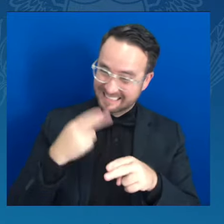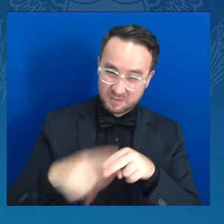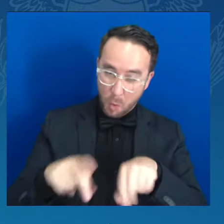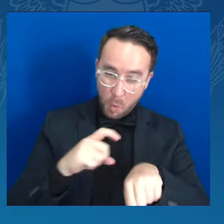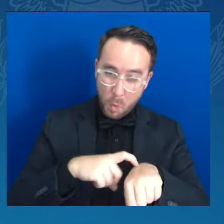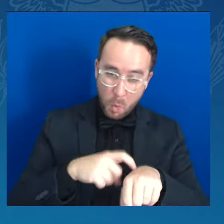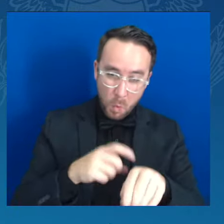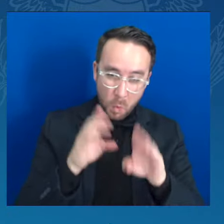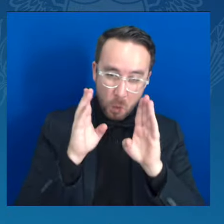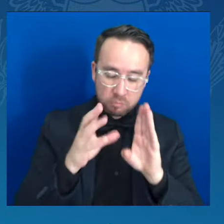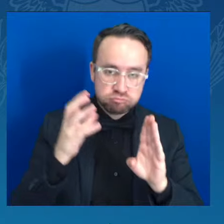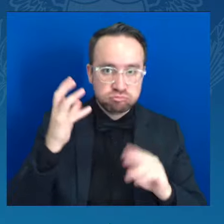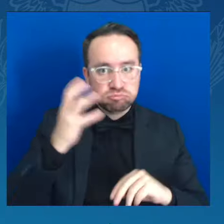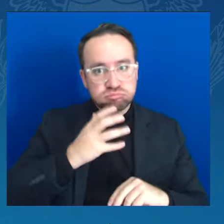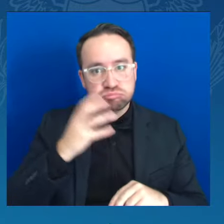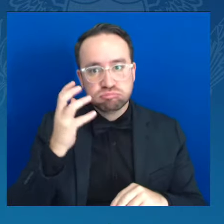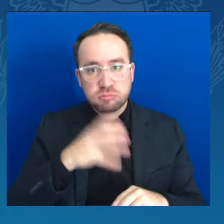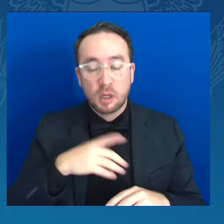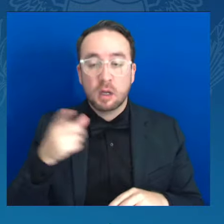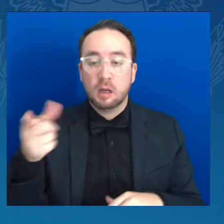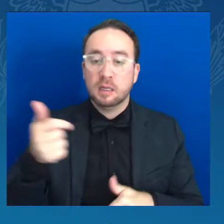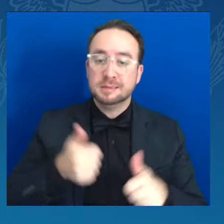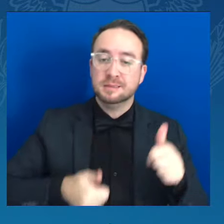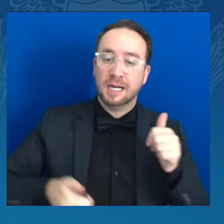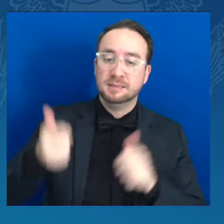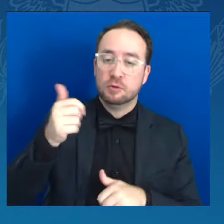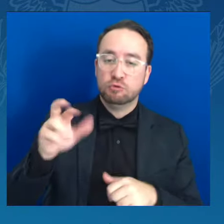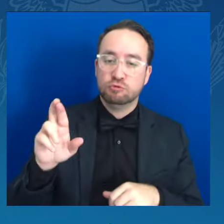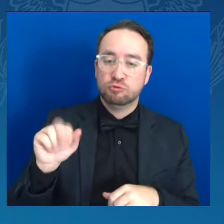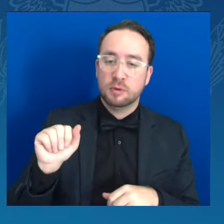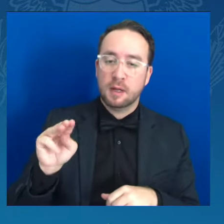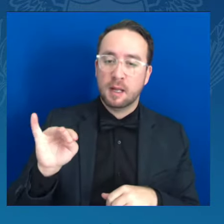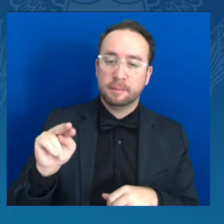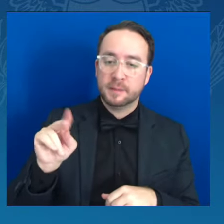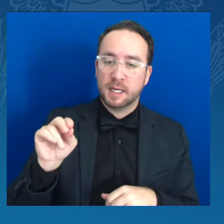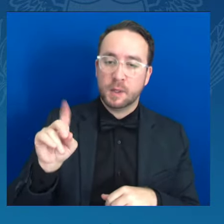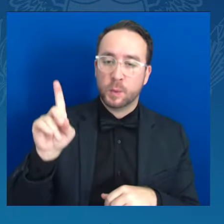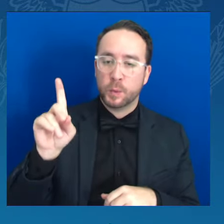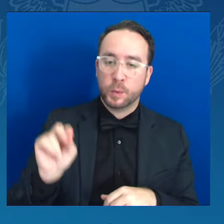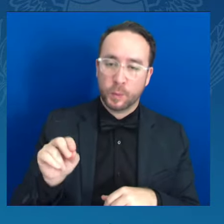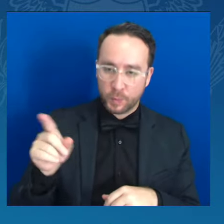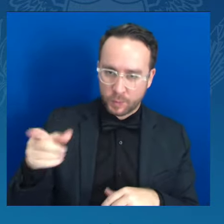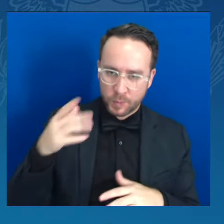and we're using the full weight of the 13 bureaus of the Department of Commerce,